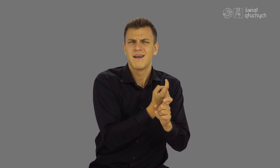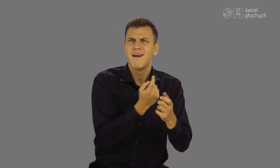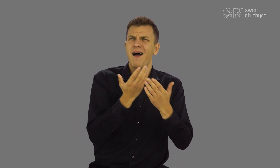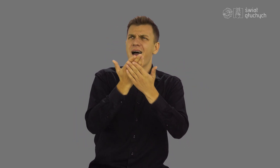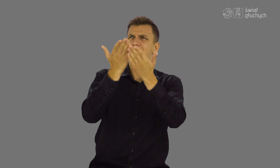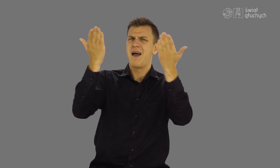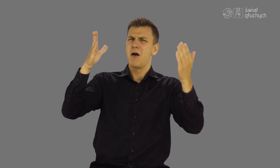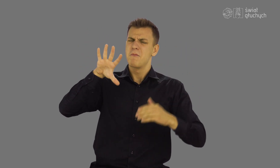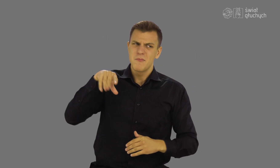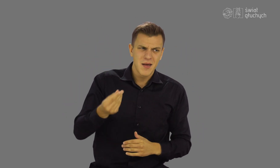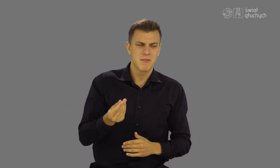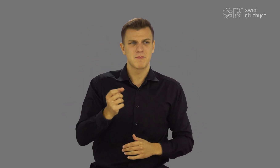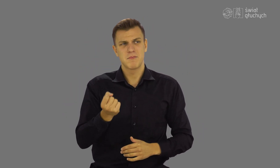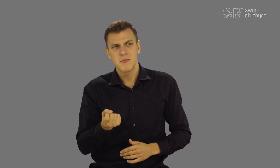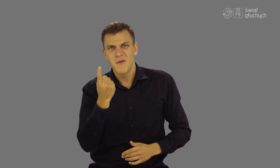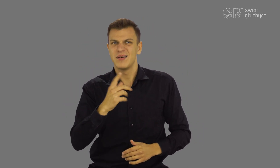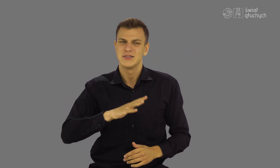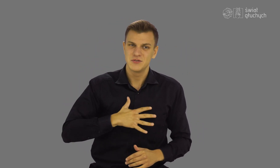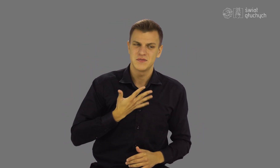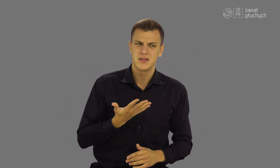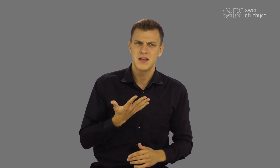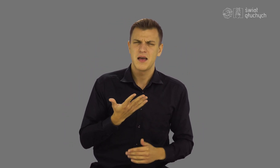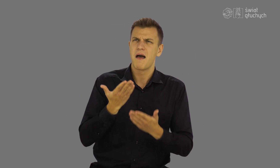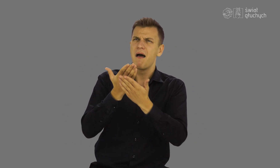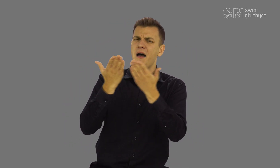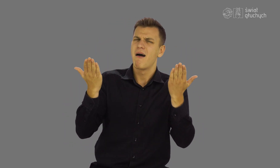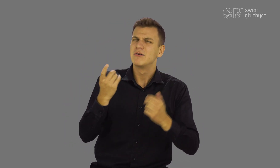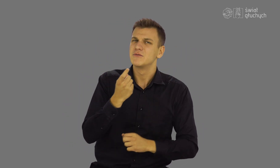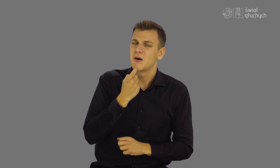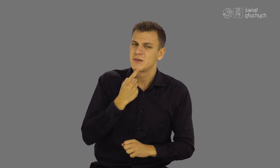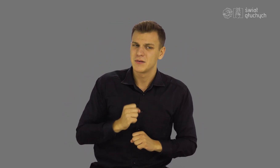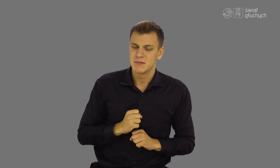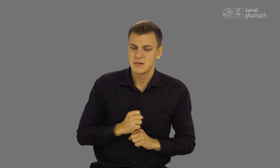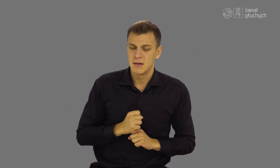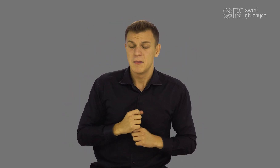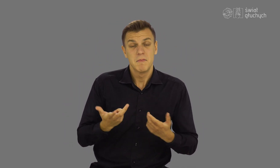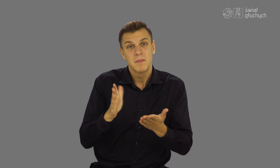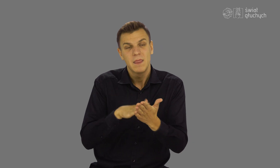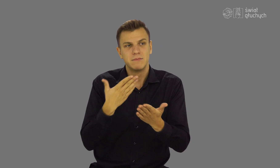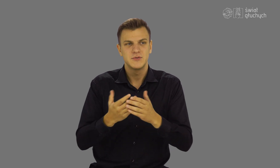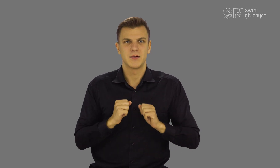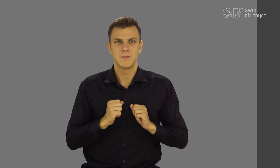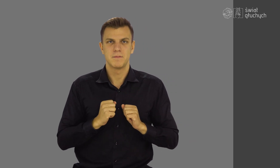And these phenomena are: